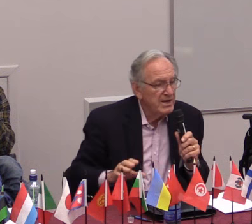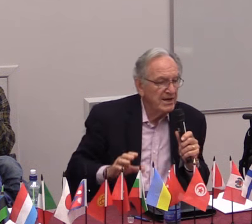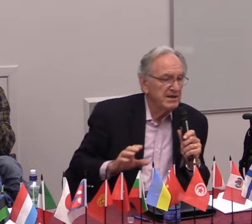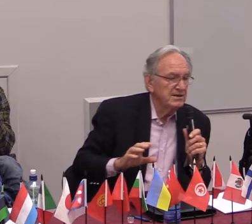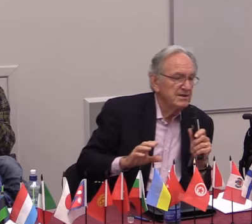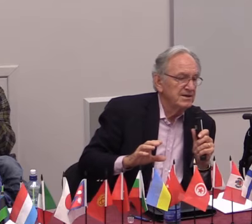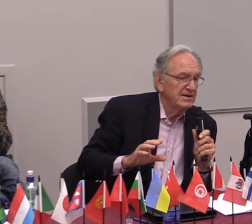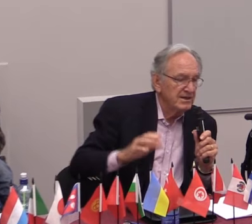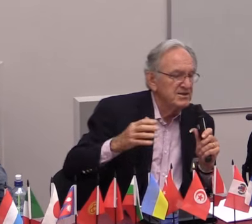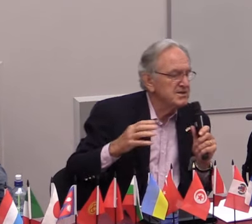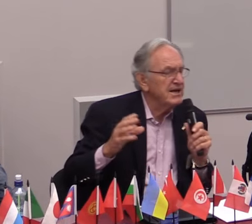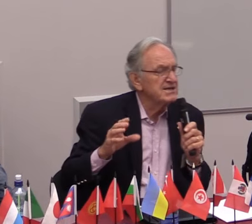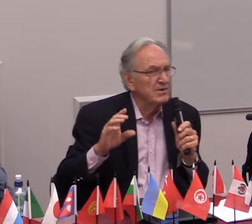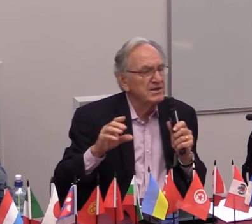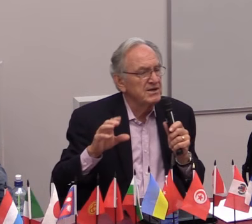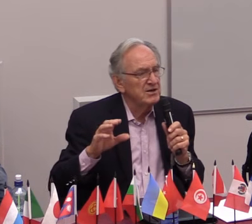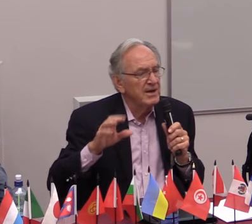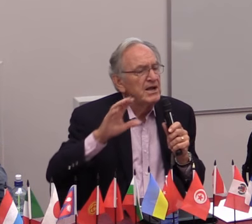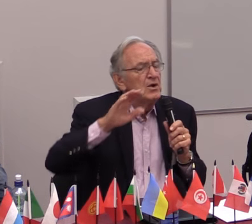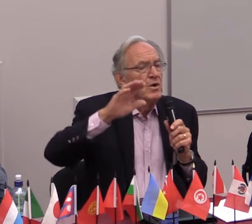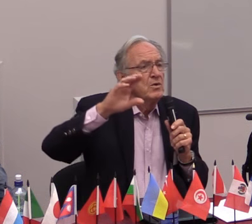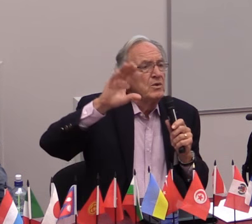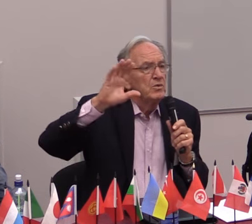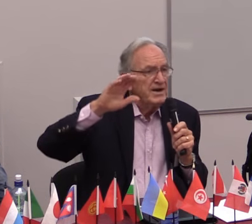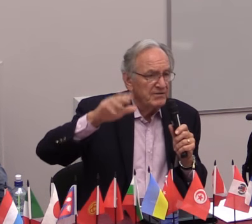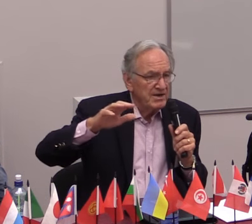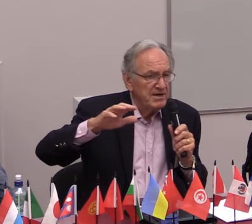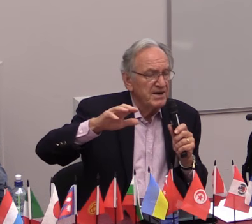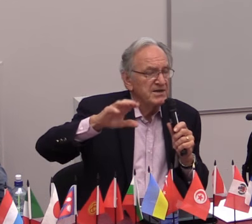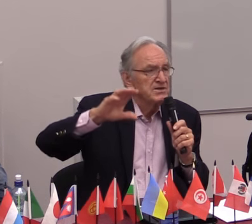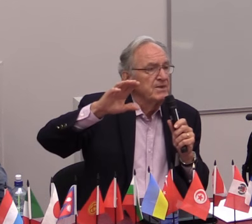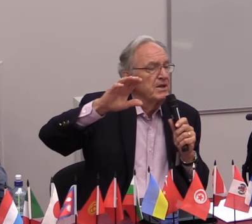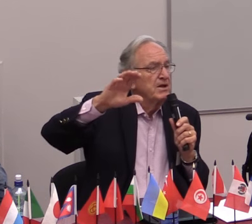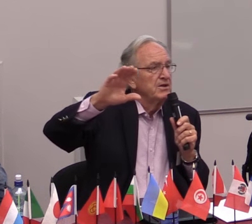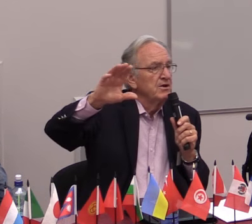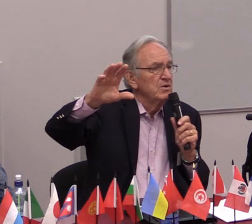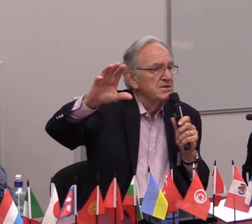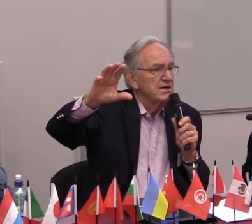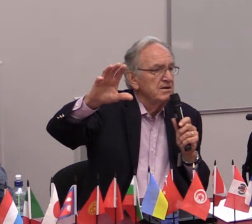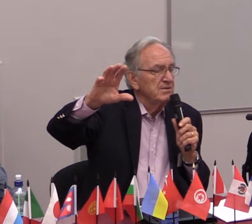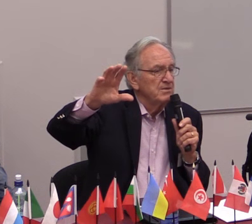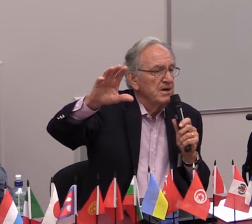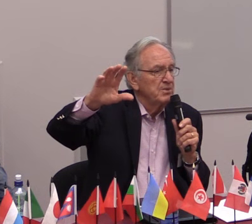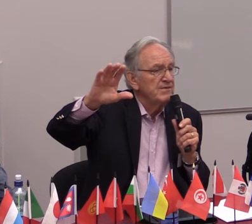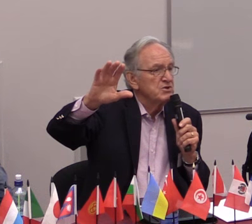We had this is a case I want to hear about, right after ADA passed, there was a private